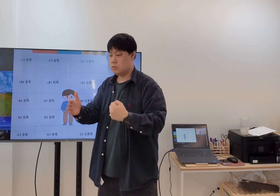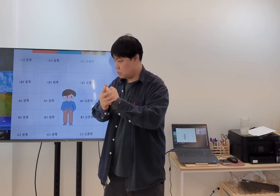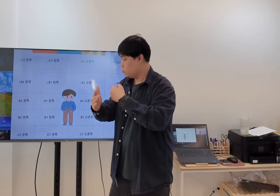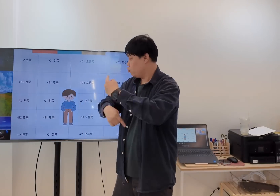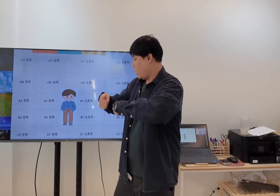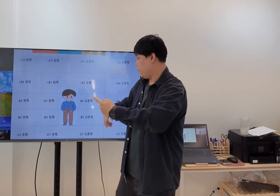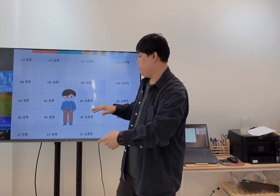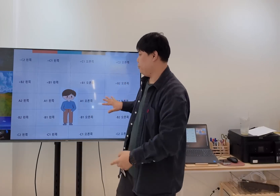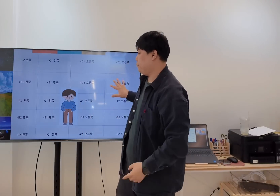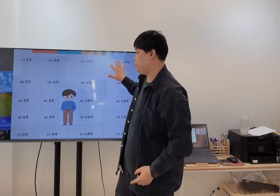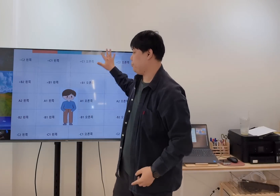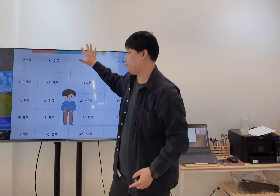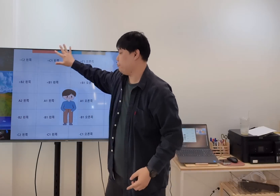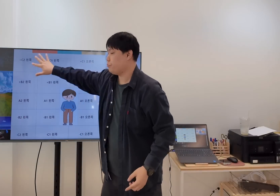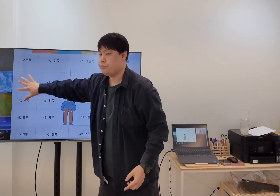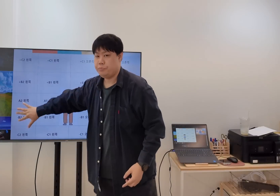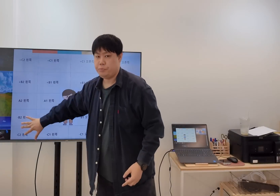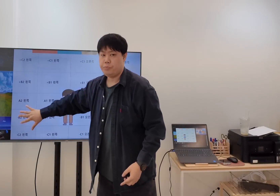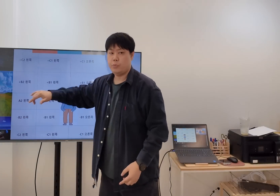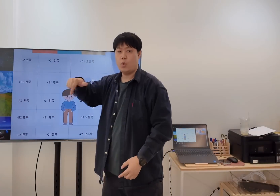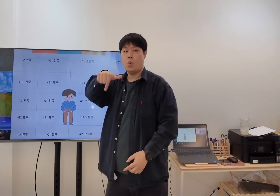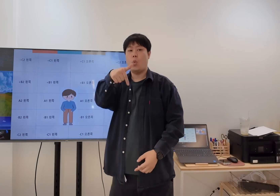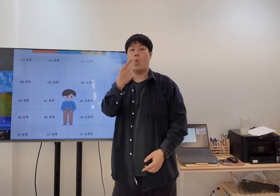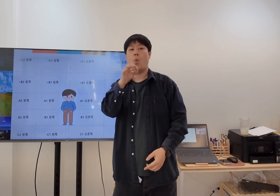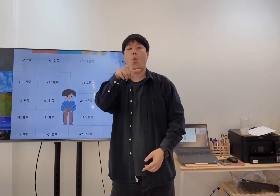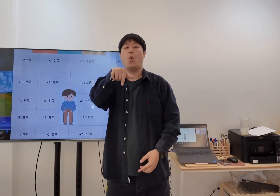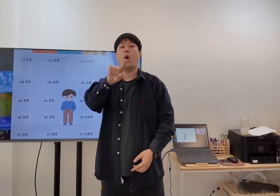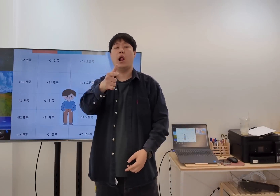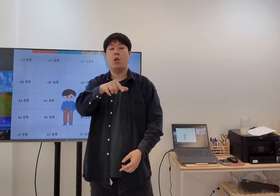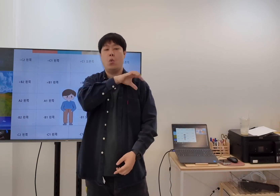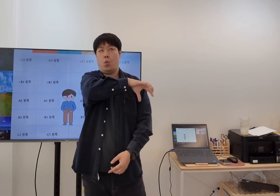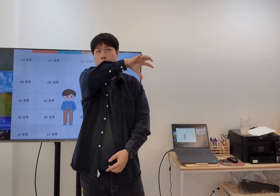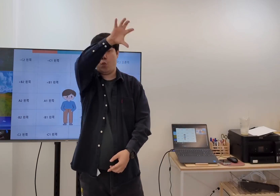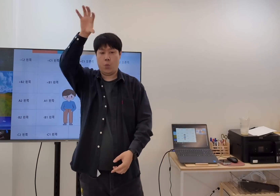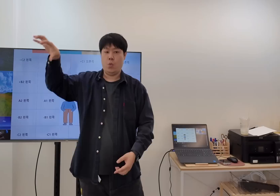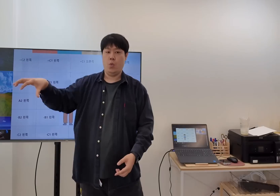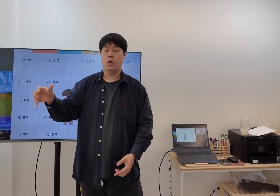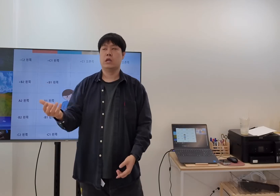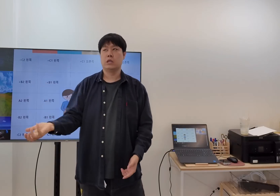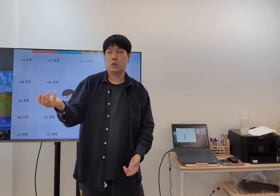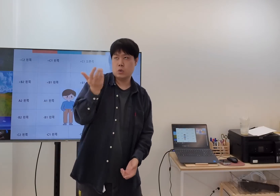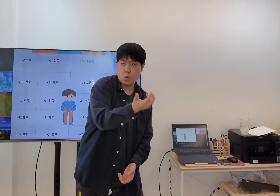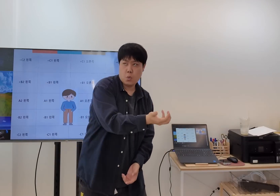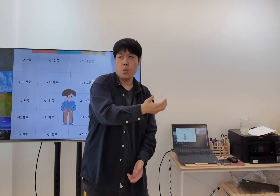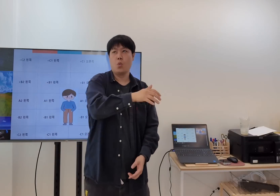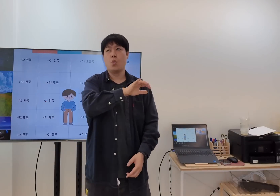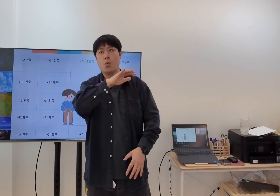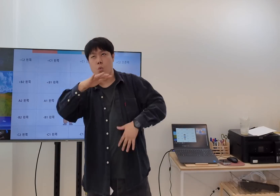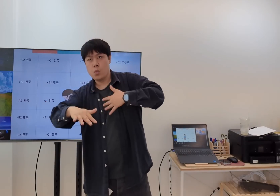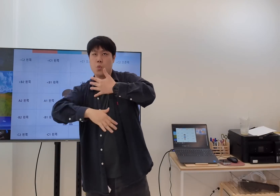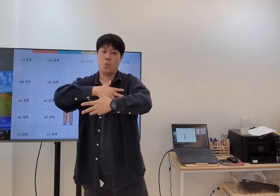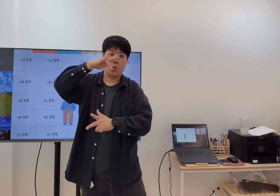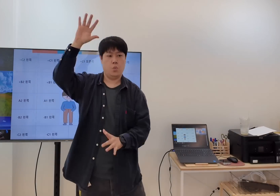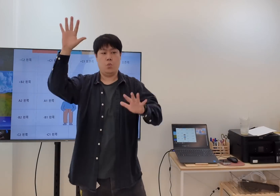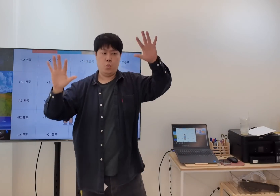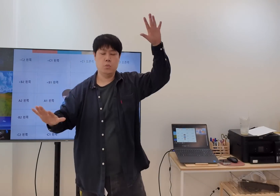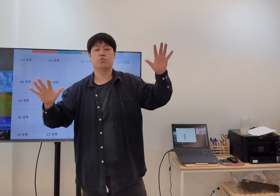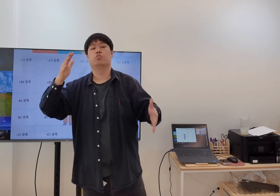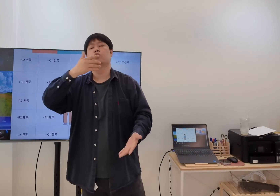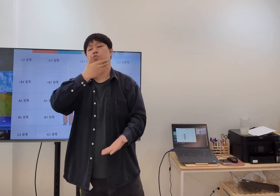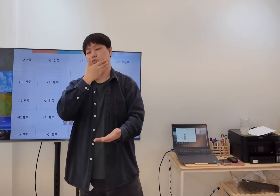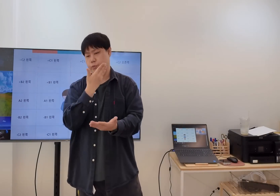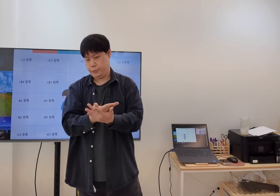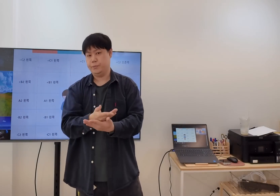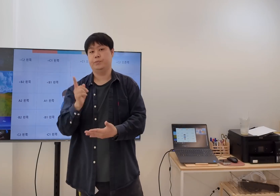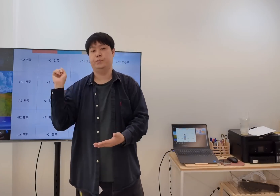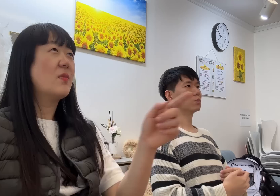It is very important to express space and movement.